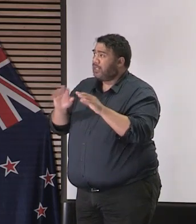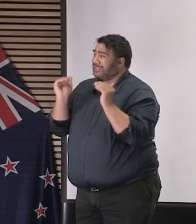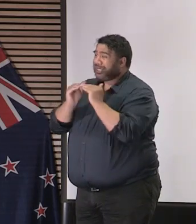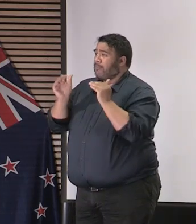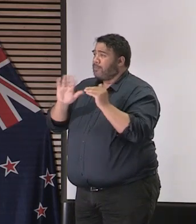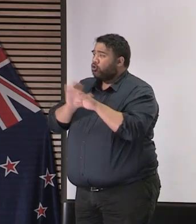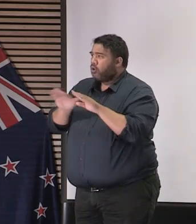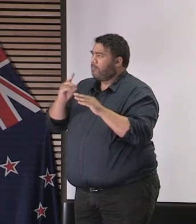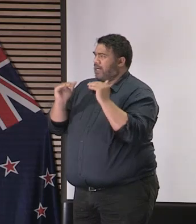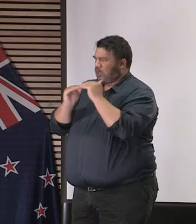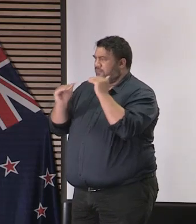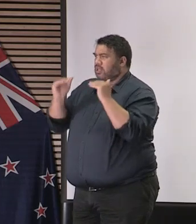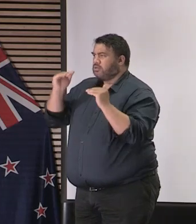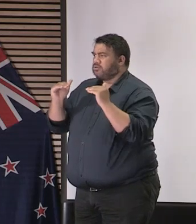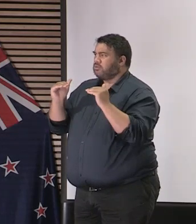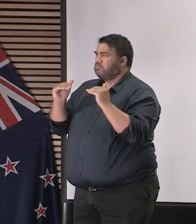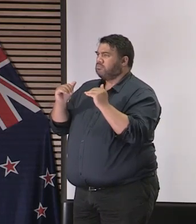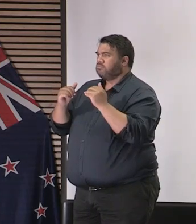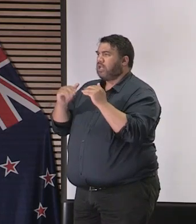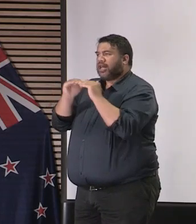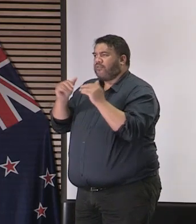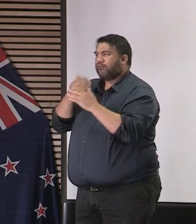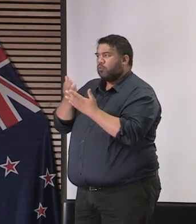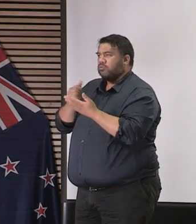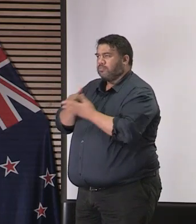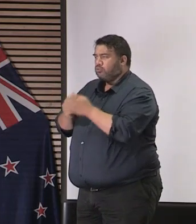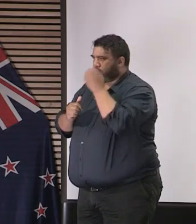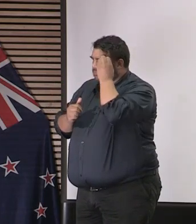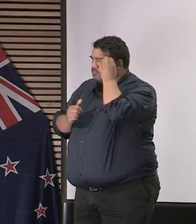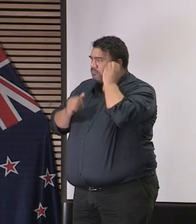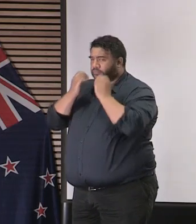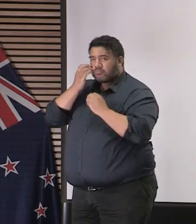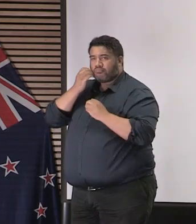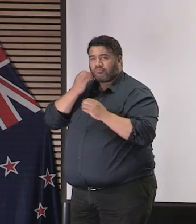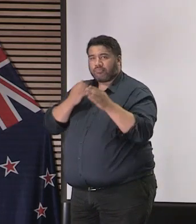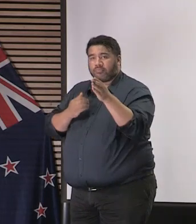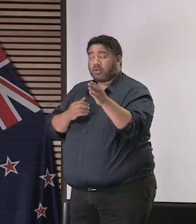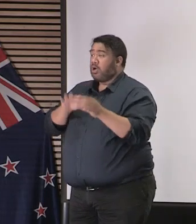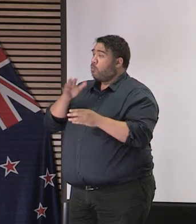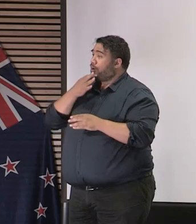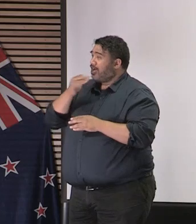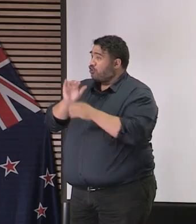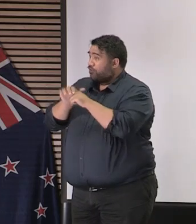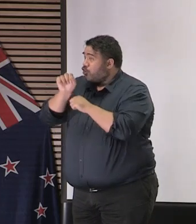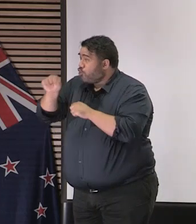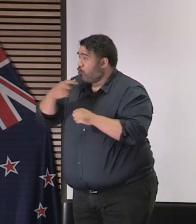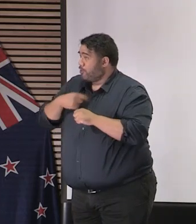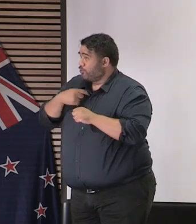Doesn't that disadvantage students doing fuller version Maori? It doesn't. They'll be getting the equivalent of